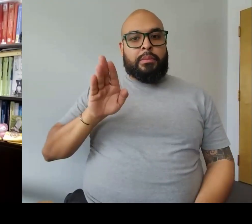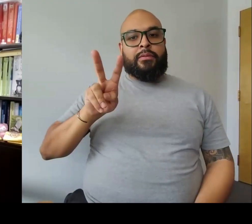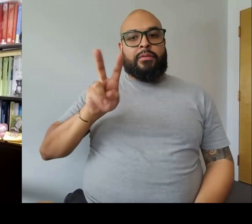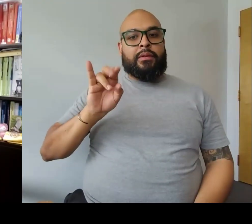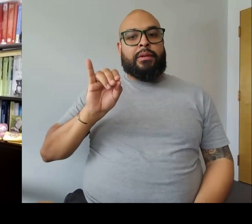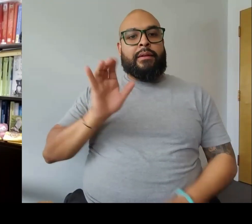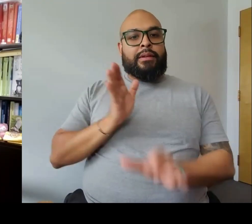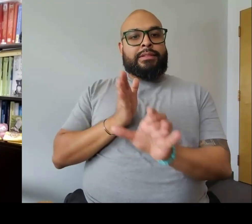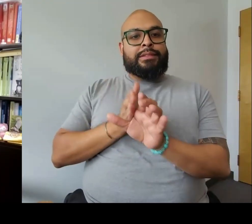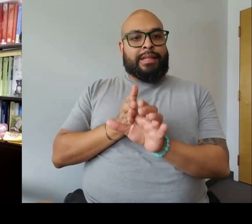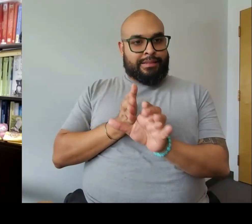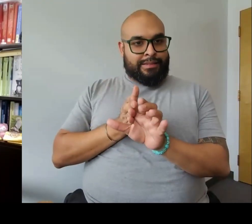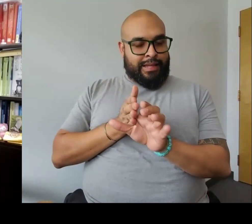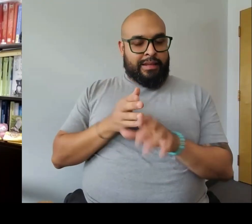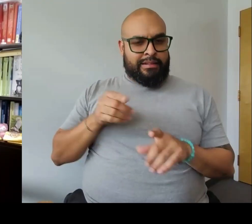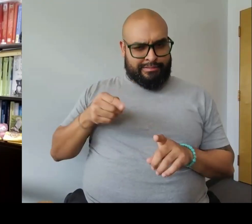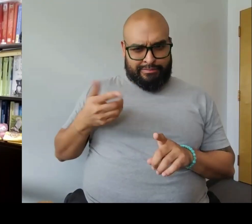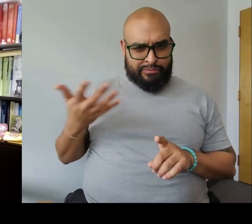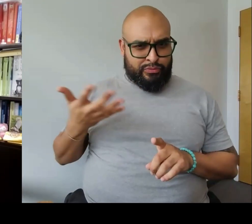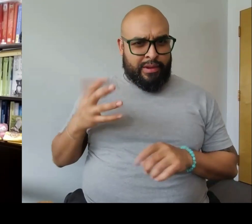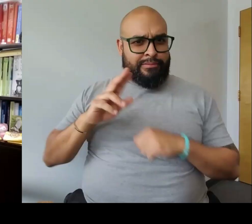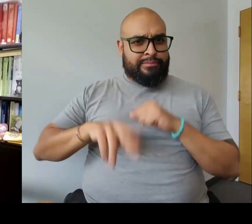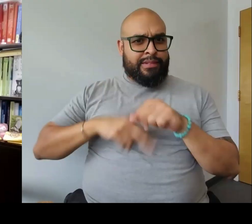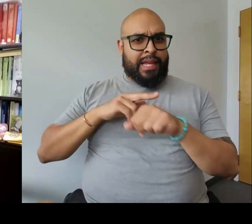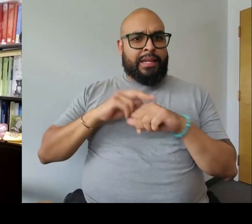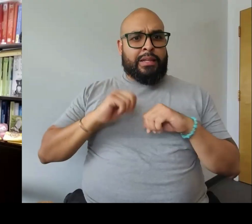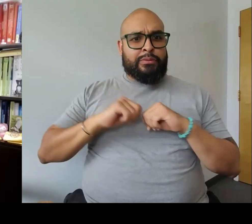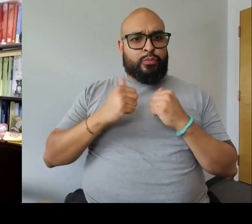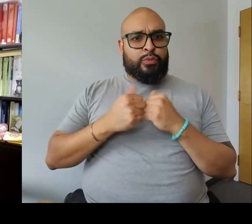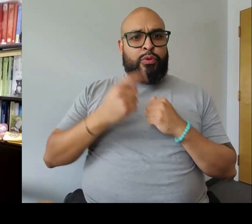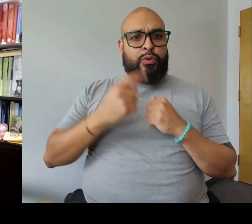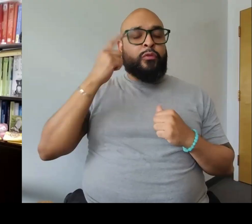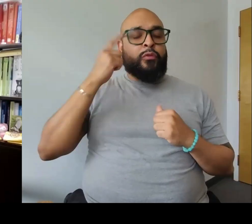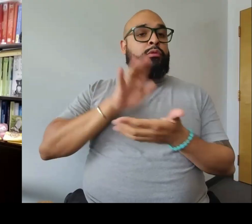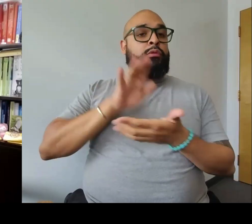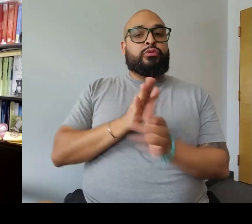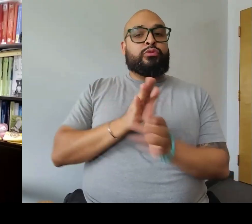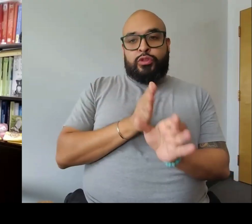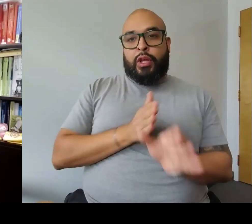BVI Psych is a national association of school psychologists interest group.